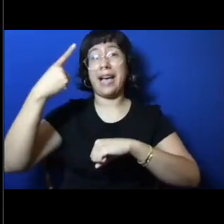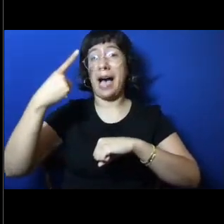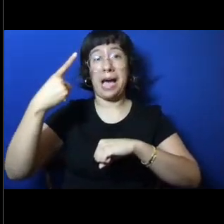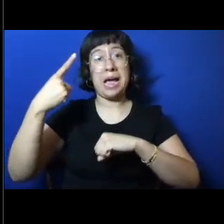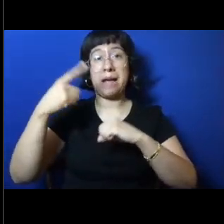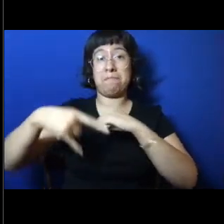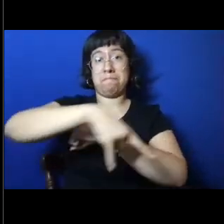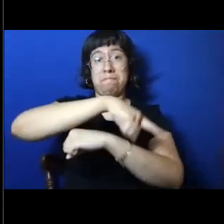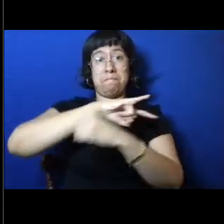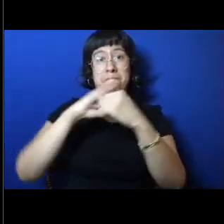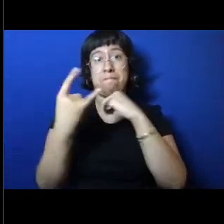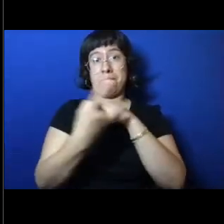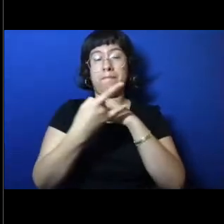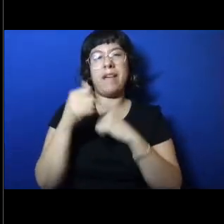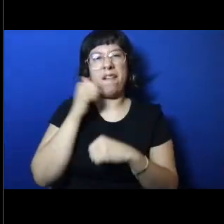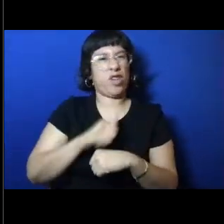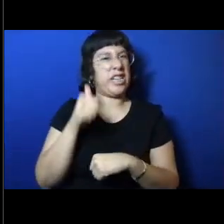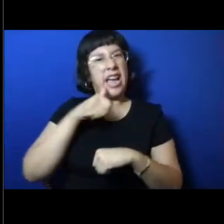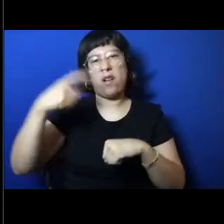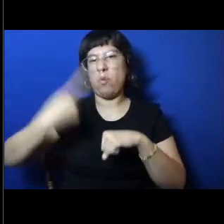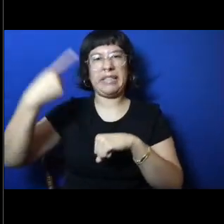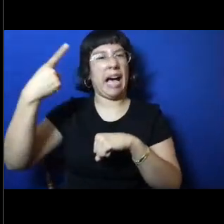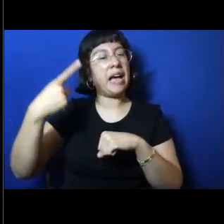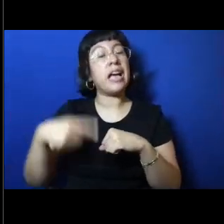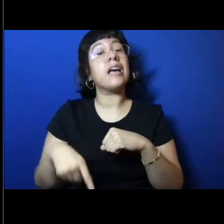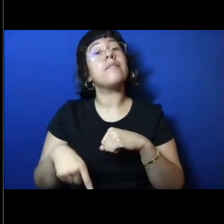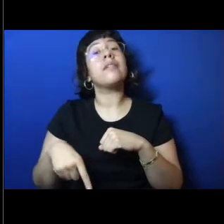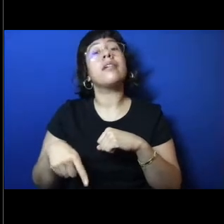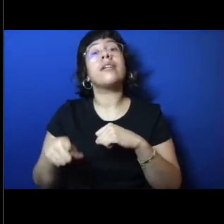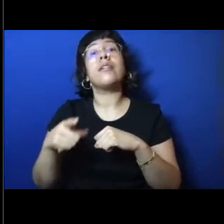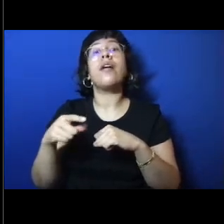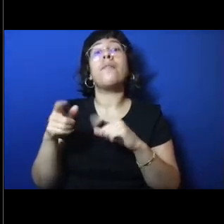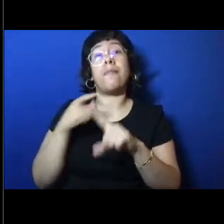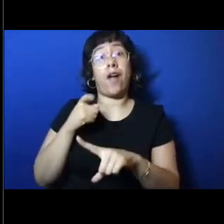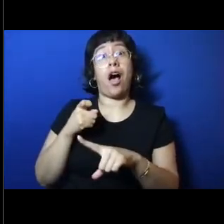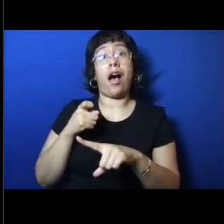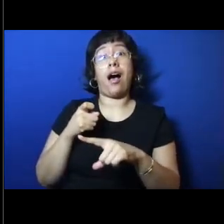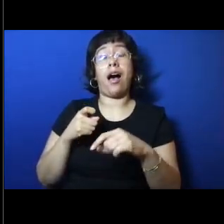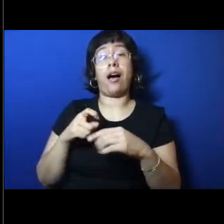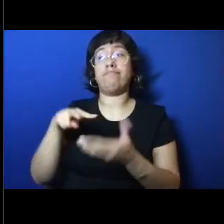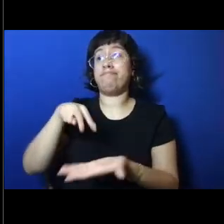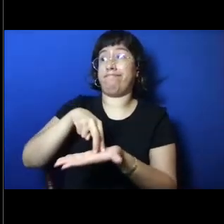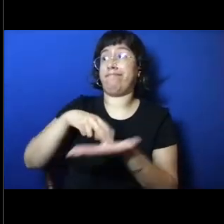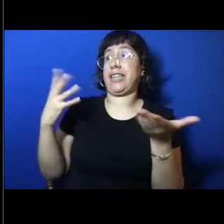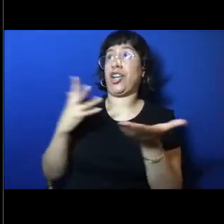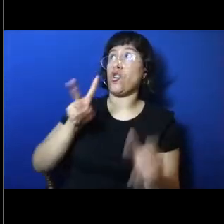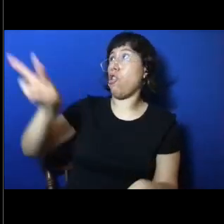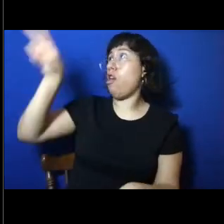because from the vantage point of the ground, it looks like the satellite is not moving. And that's really unique because it can always be staring